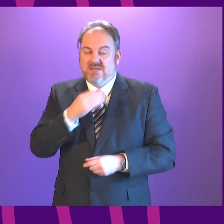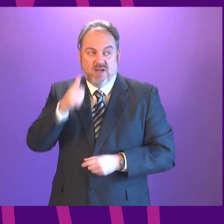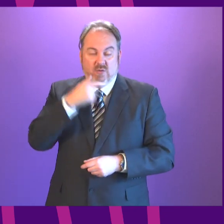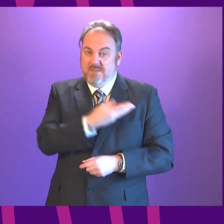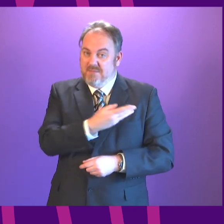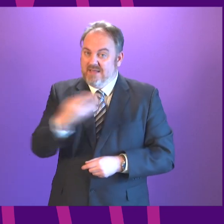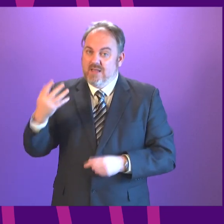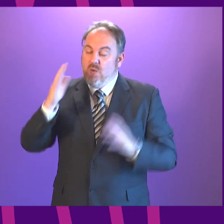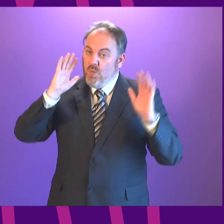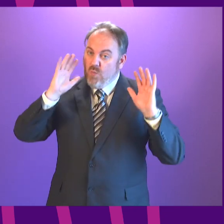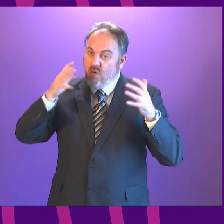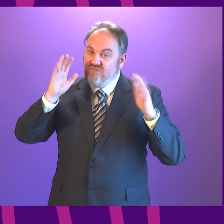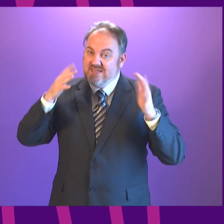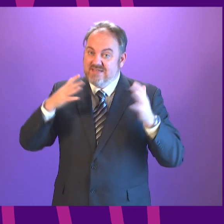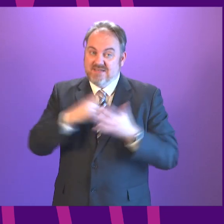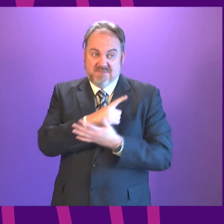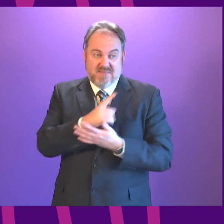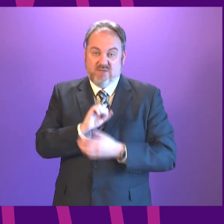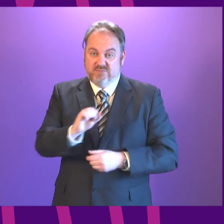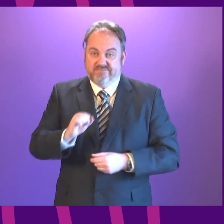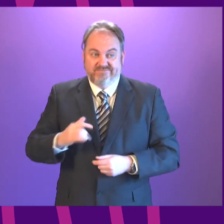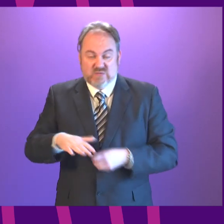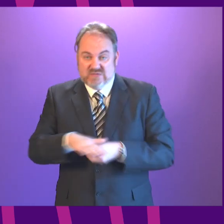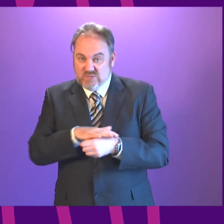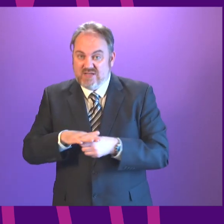about the situation that will pertain at the start of the year.